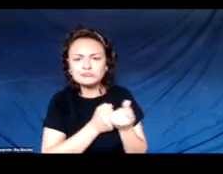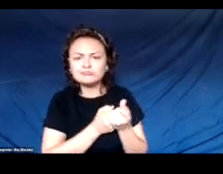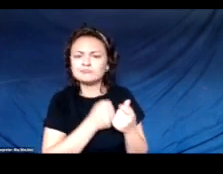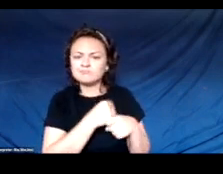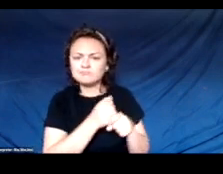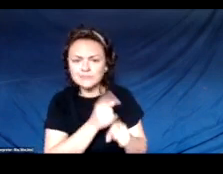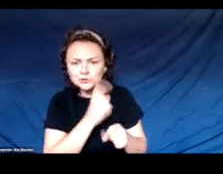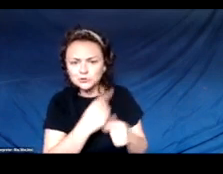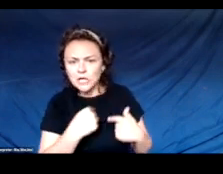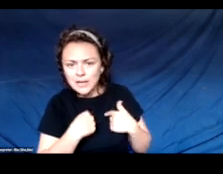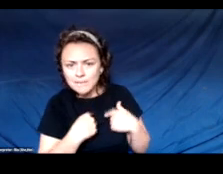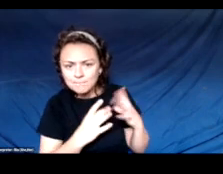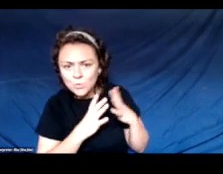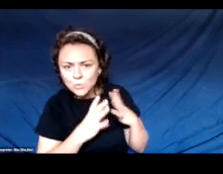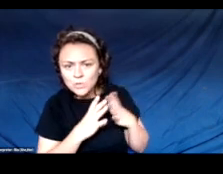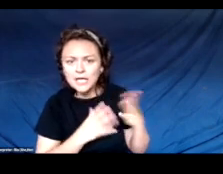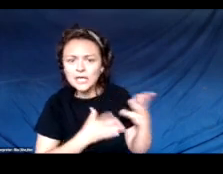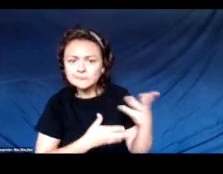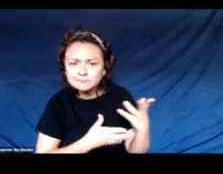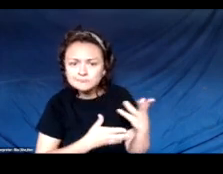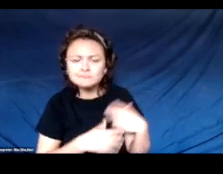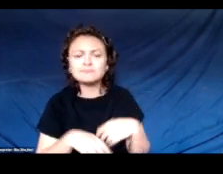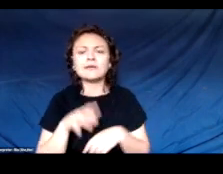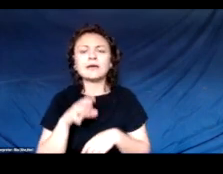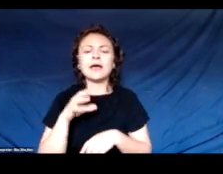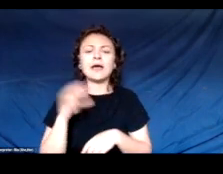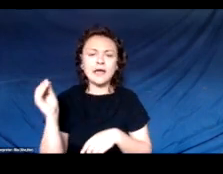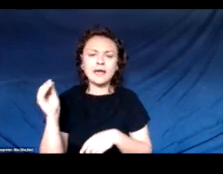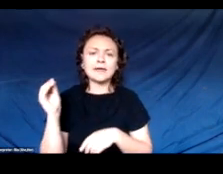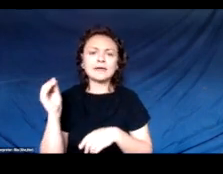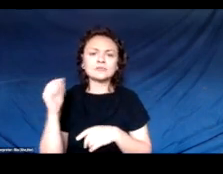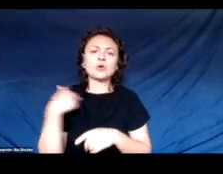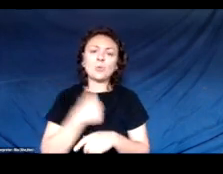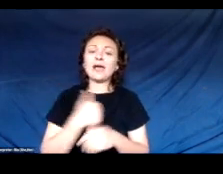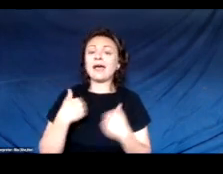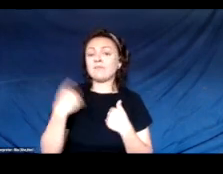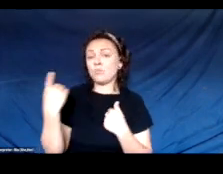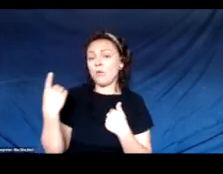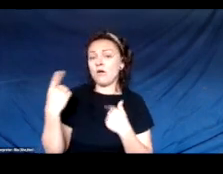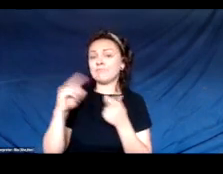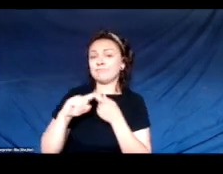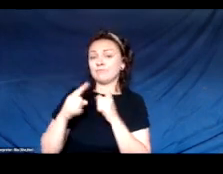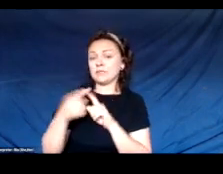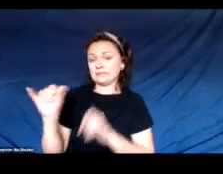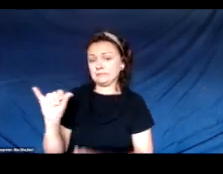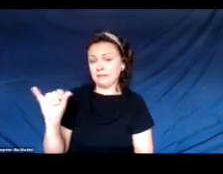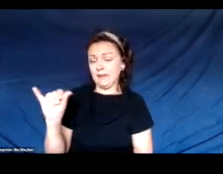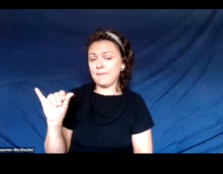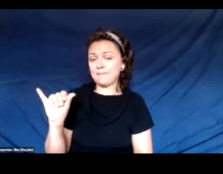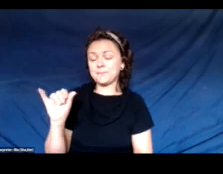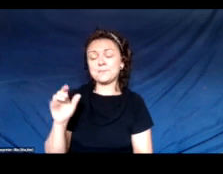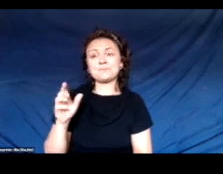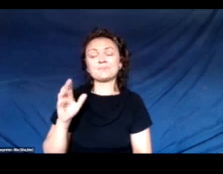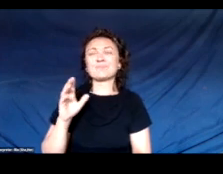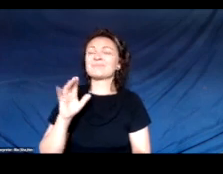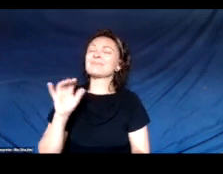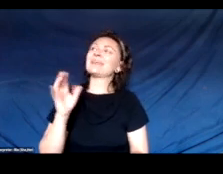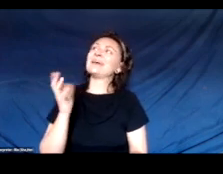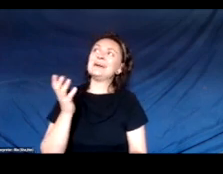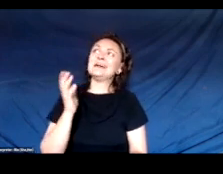And that and we have a friend like all our Apert communities,